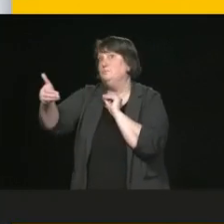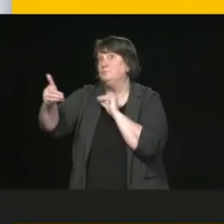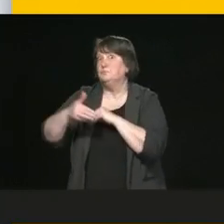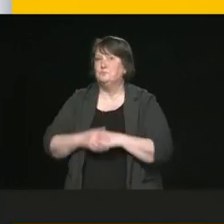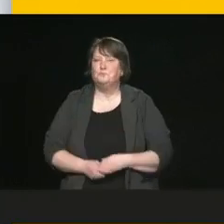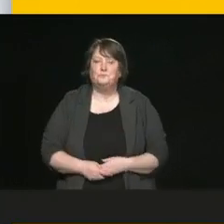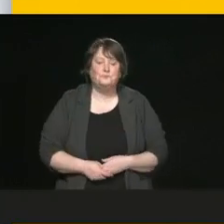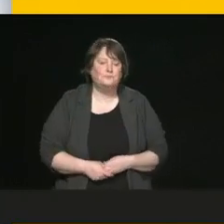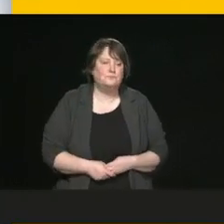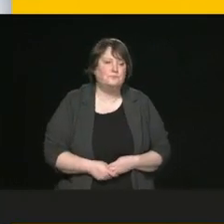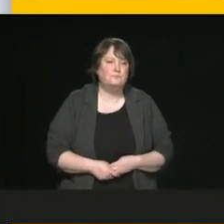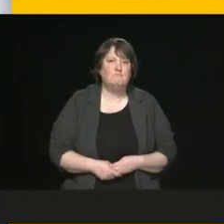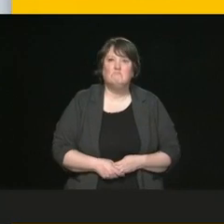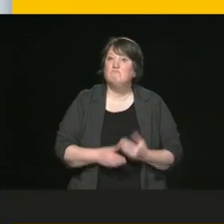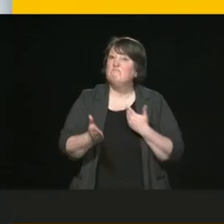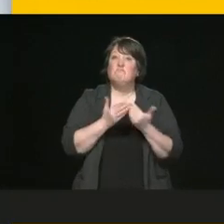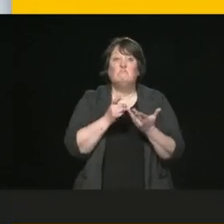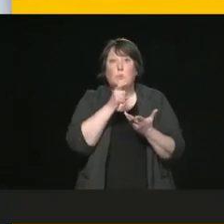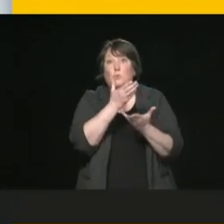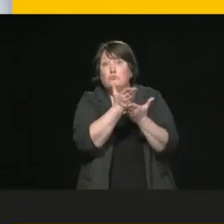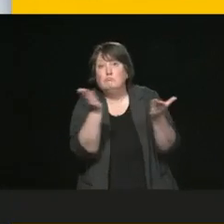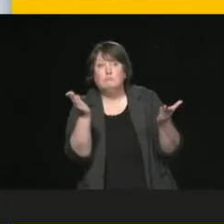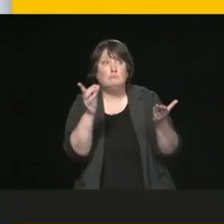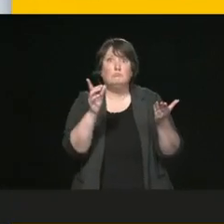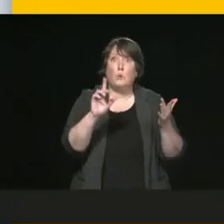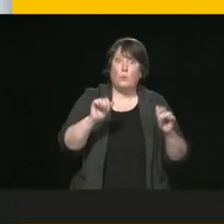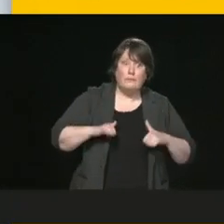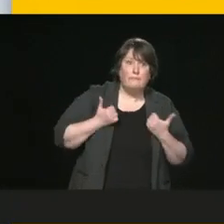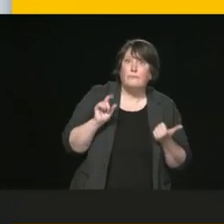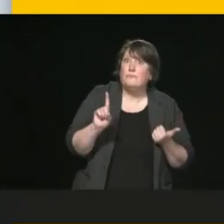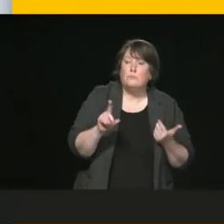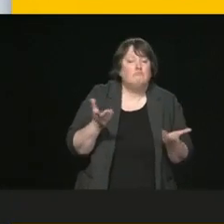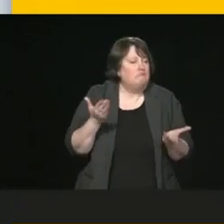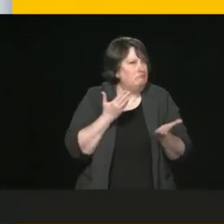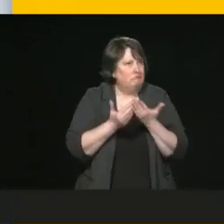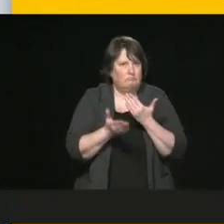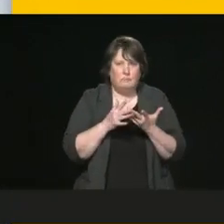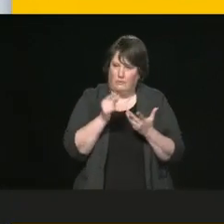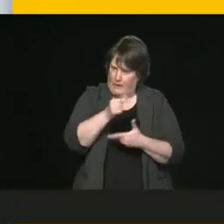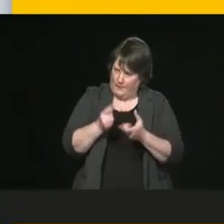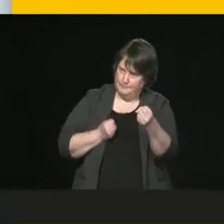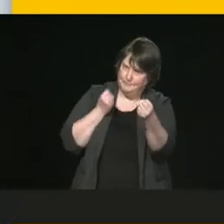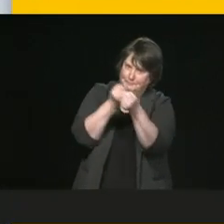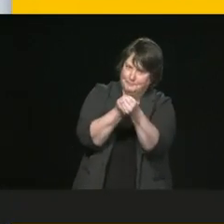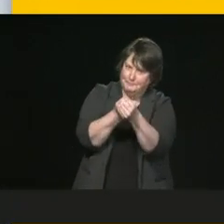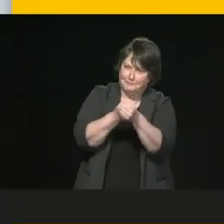STUDENTS AND BUSINESSES WORRIED ABOUT COMMERCIAL RENT, WE'LL HAVE MORE TO SAY SOON.